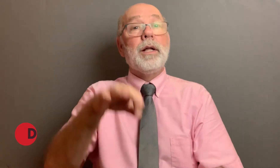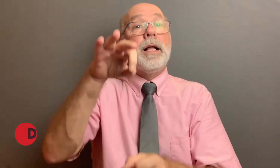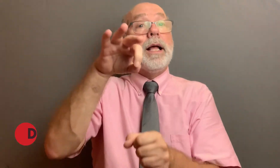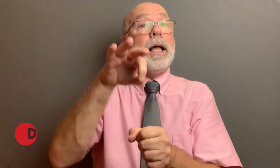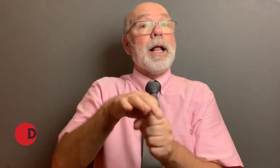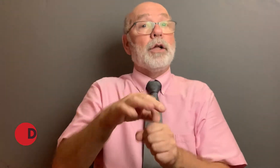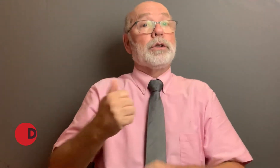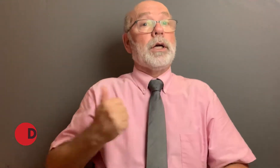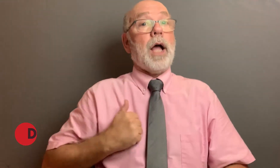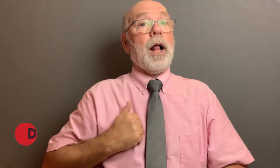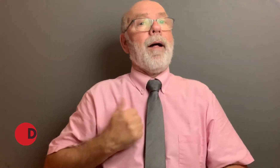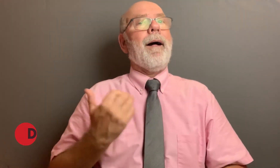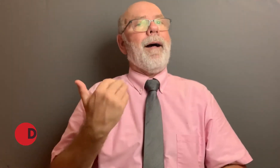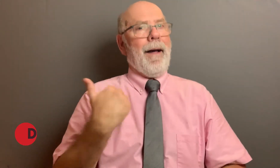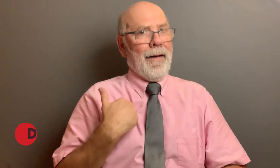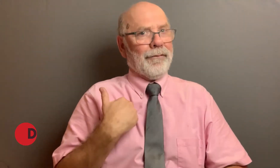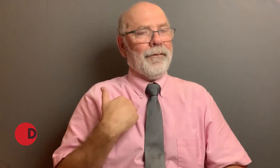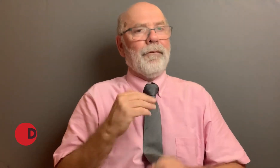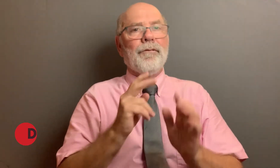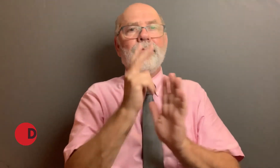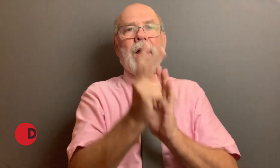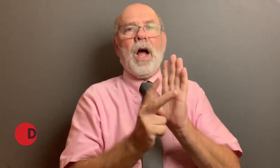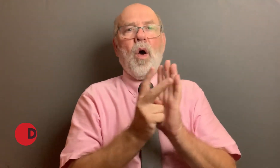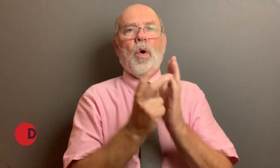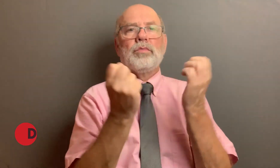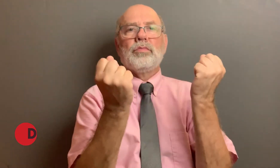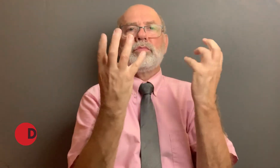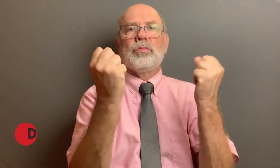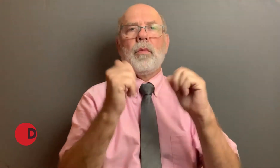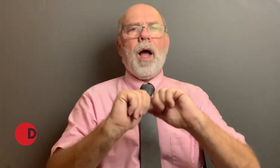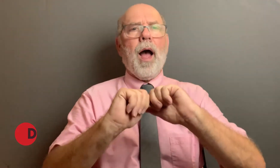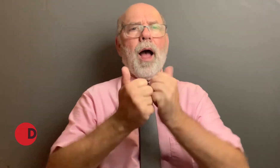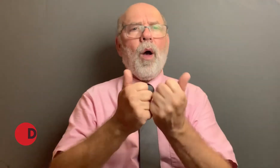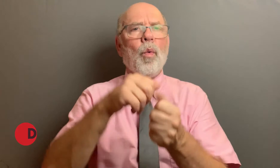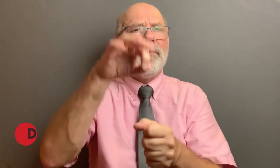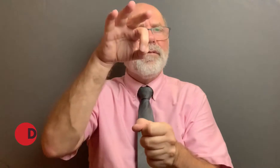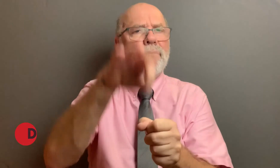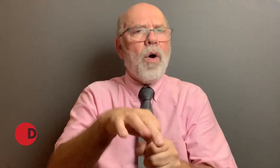Elections Canada has videos in sign language how to vote